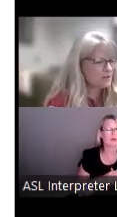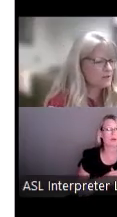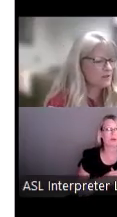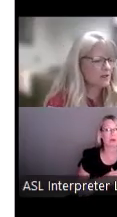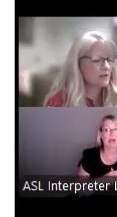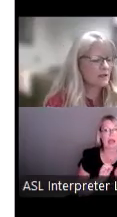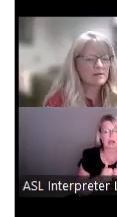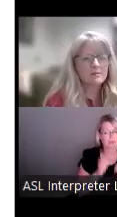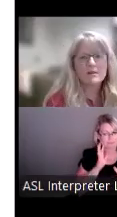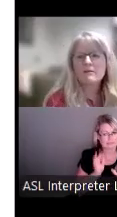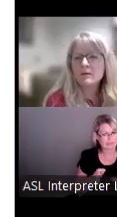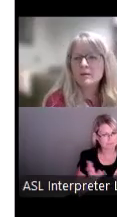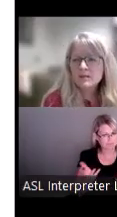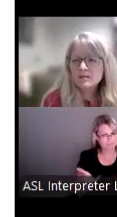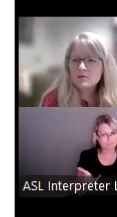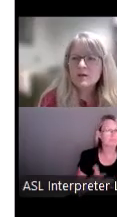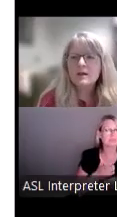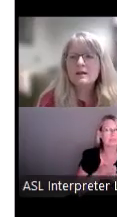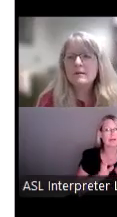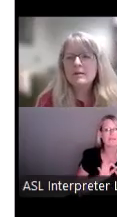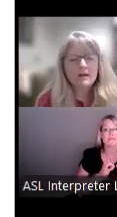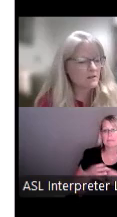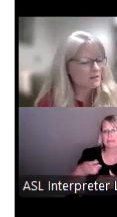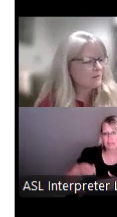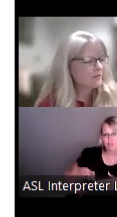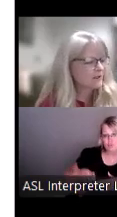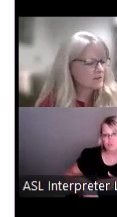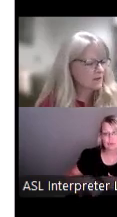was just some of the family history, maybe having siblings